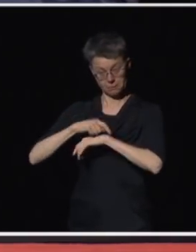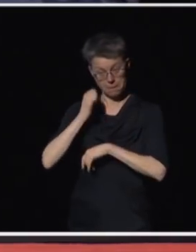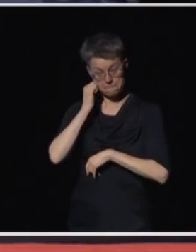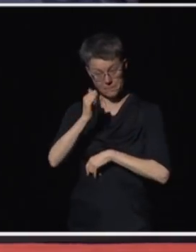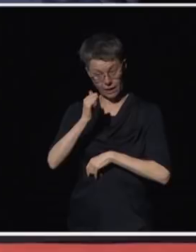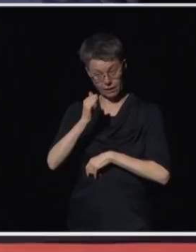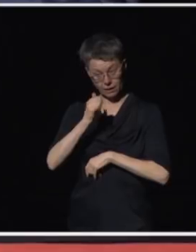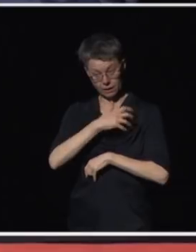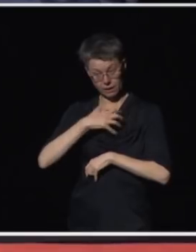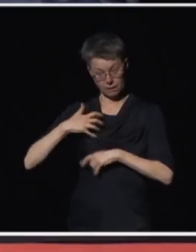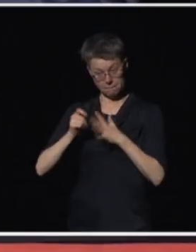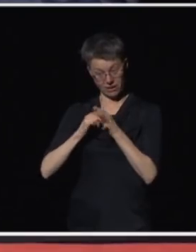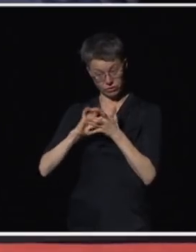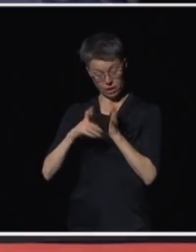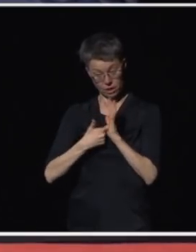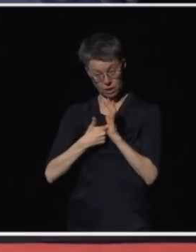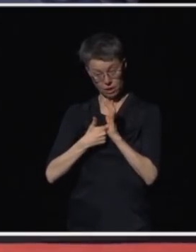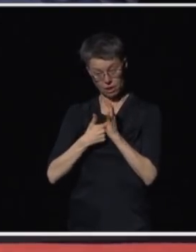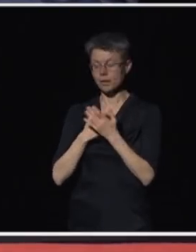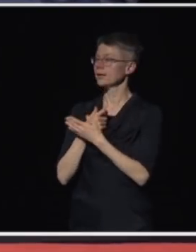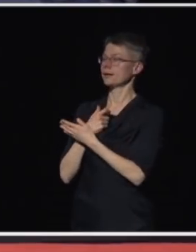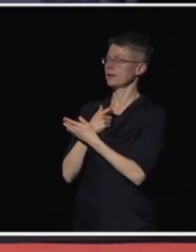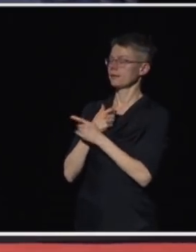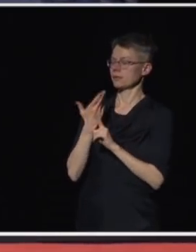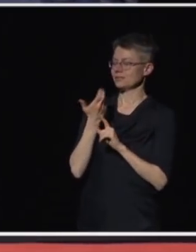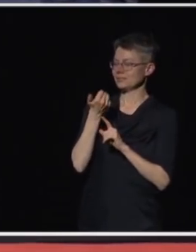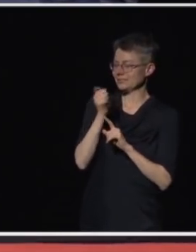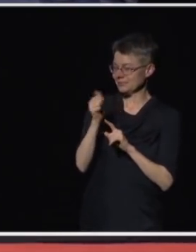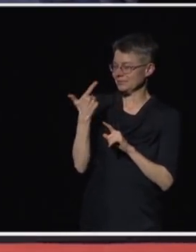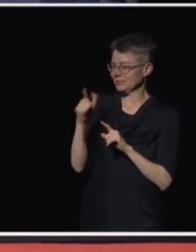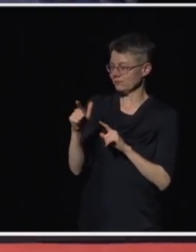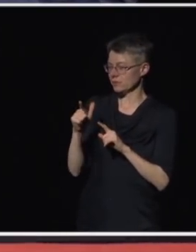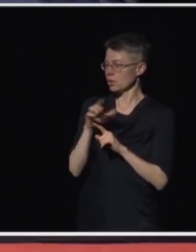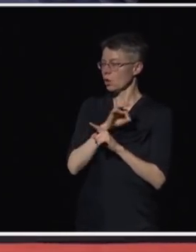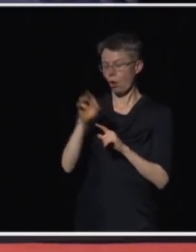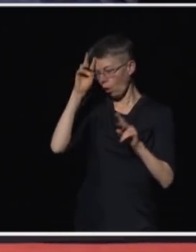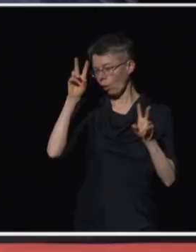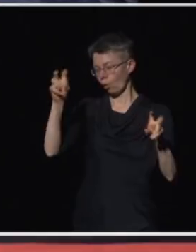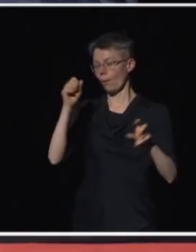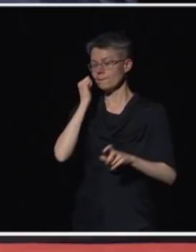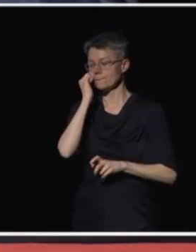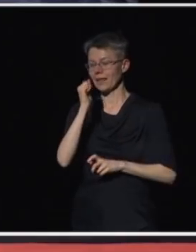No, there was no -- well, no. This was -- Black Panther, you're right. It was more '60s and '70s. There was no Black Panther title when I was a kid reading comic books.